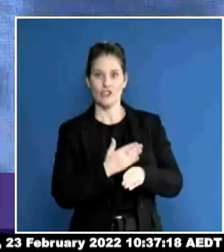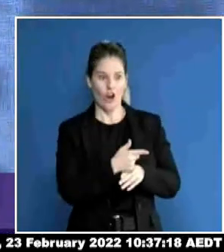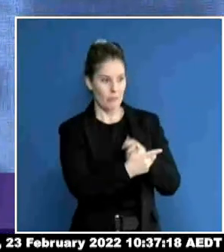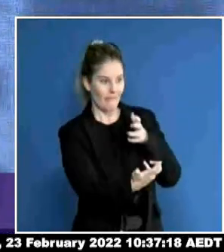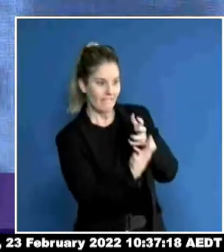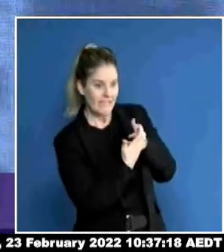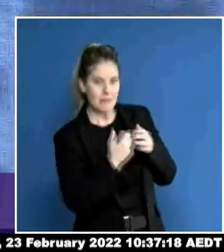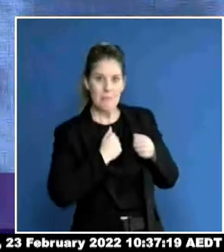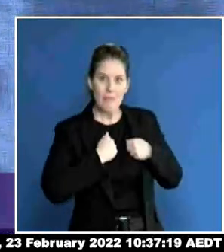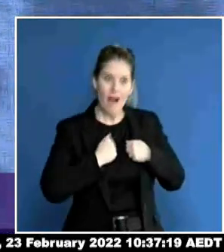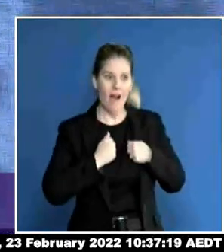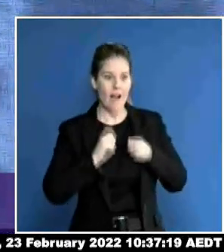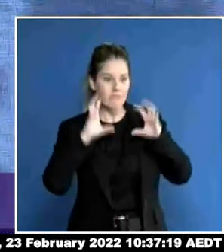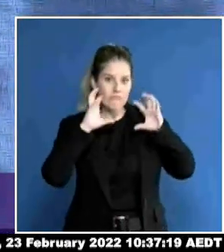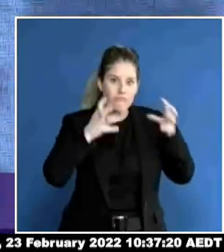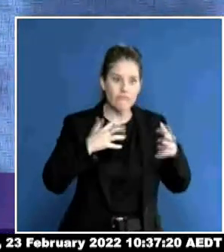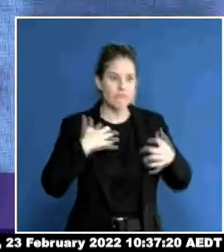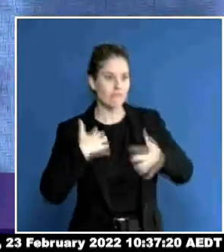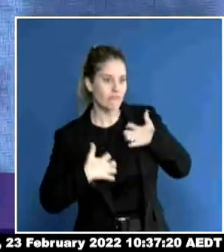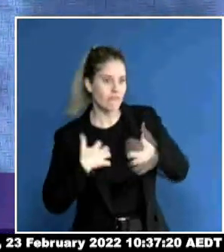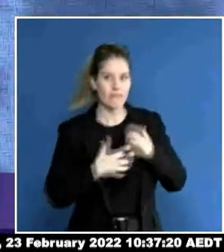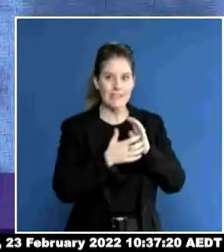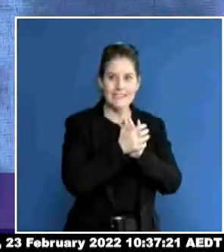development or to maximise their earning potential.